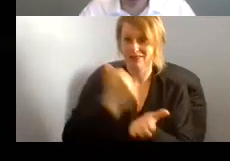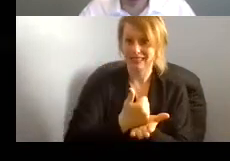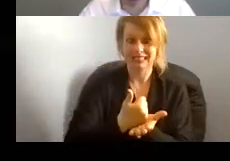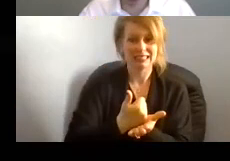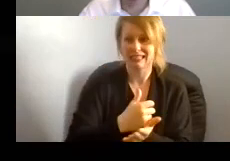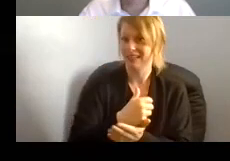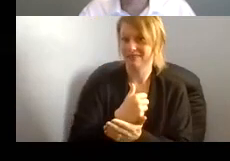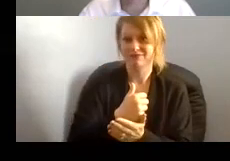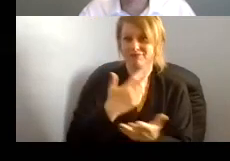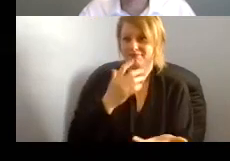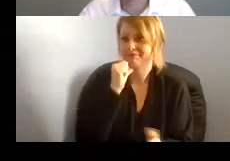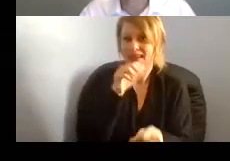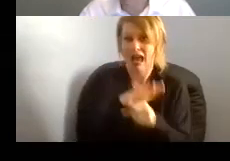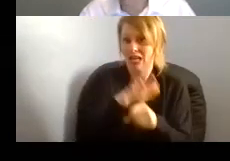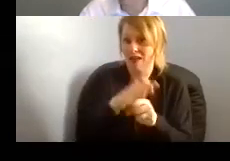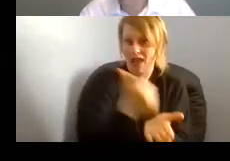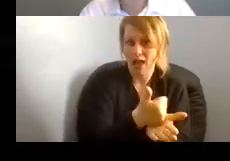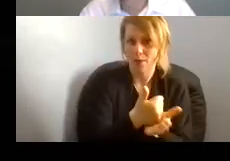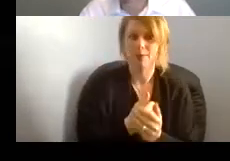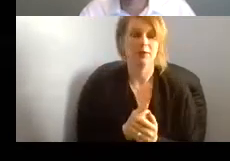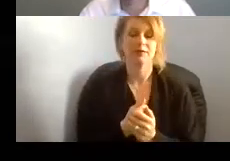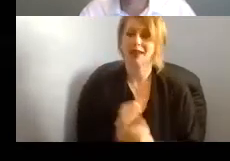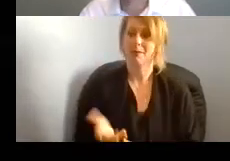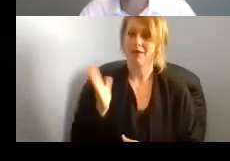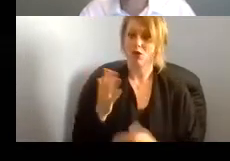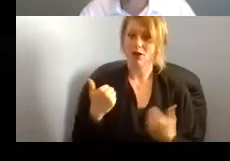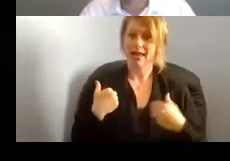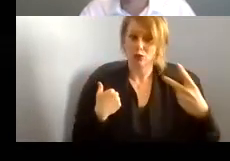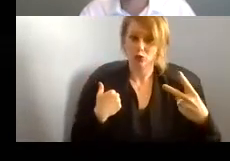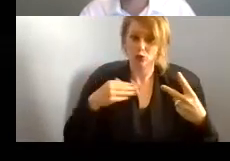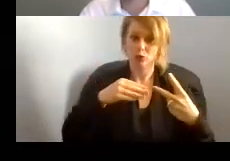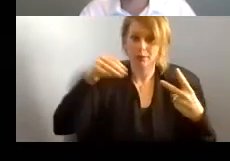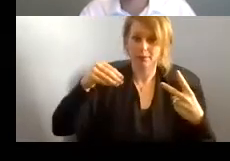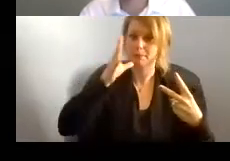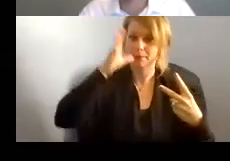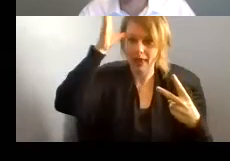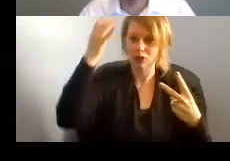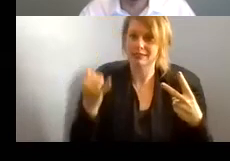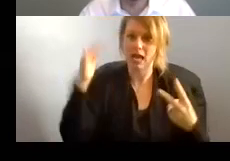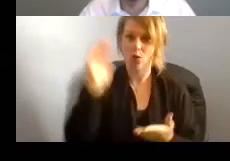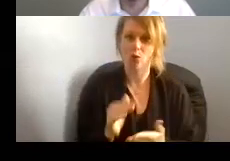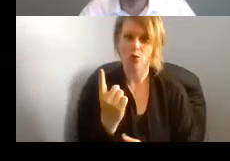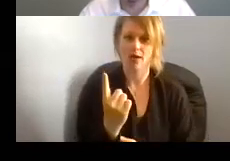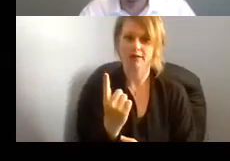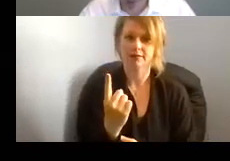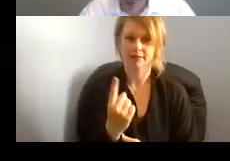in the home or because the adults who are remaining there are sad and having difficulty as well.